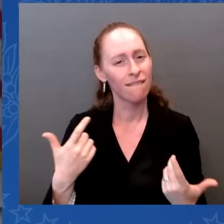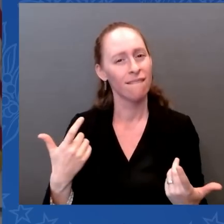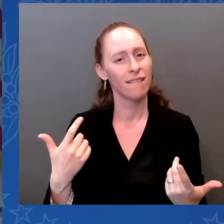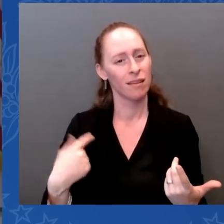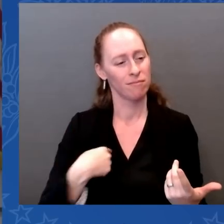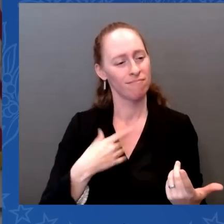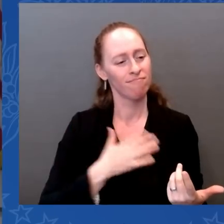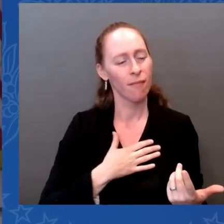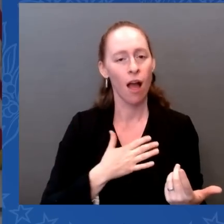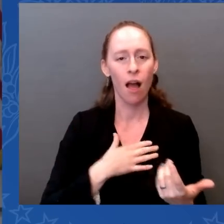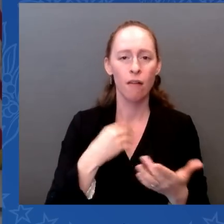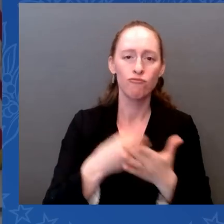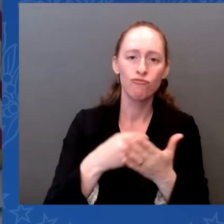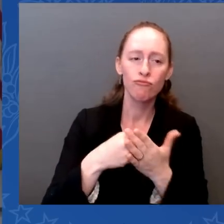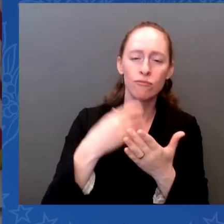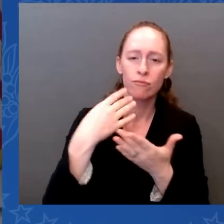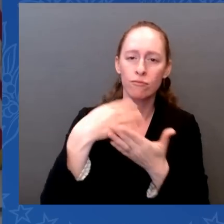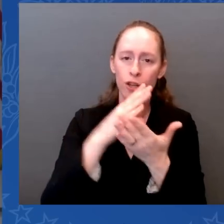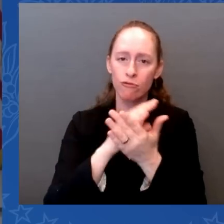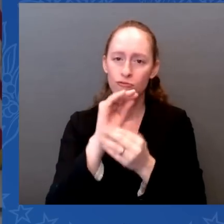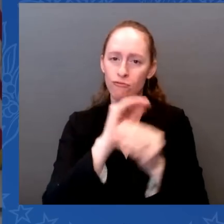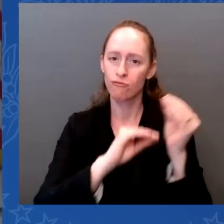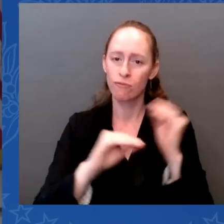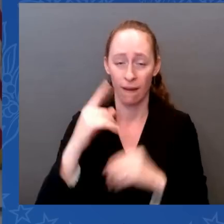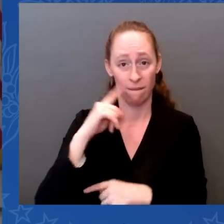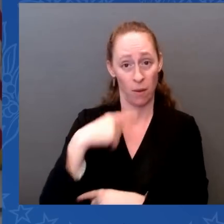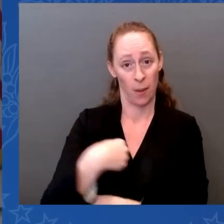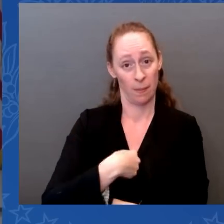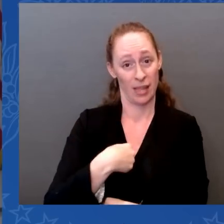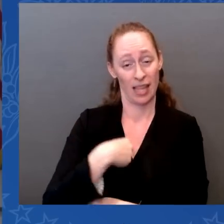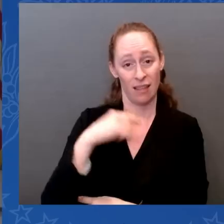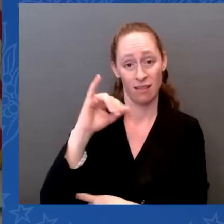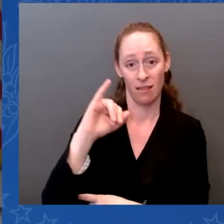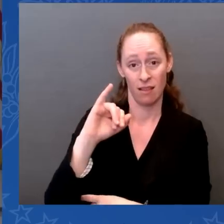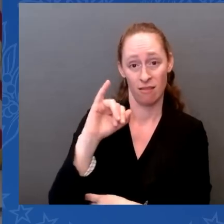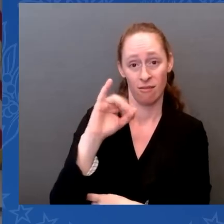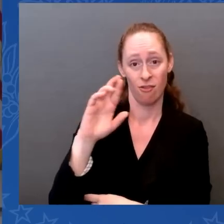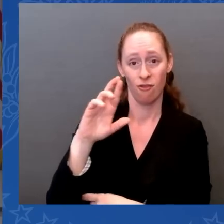will allow me to do things I cherish, be able to travel to see my grandkids,